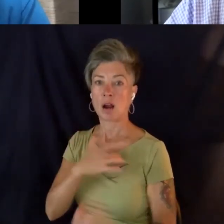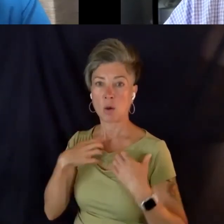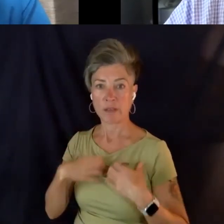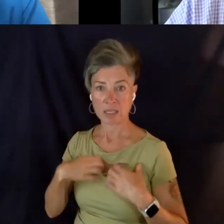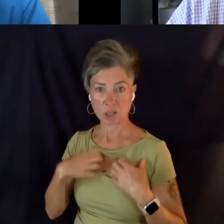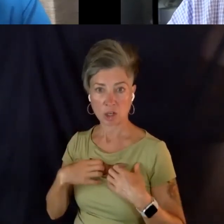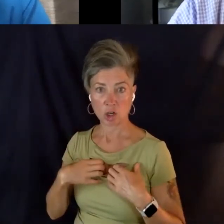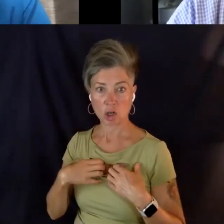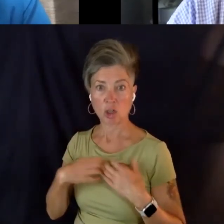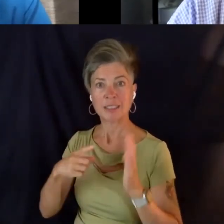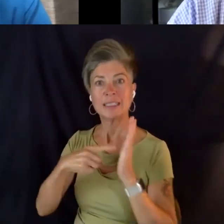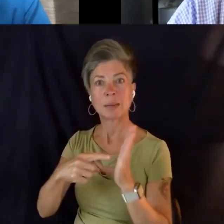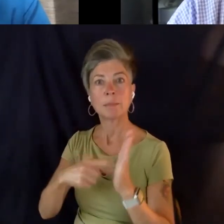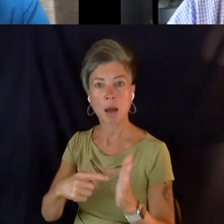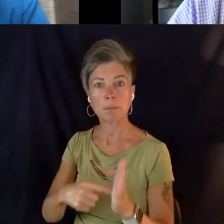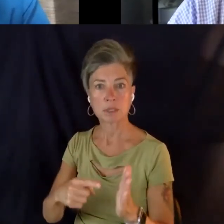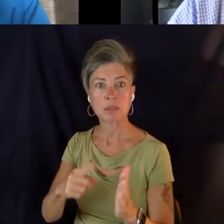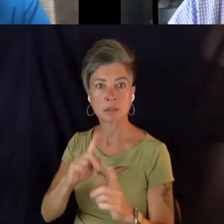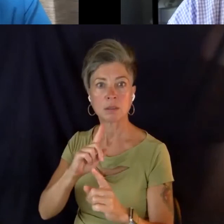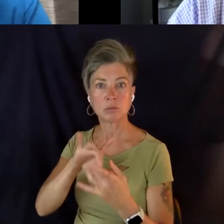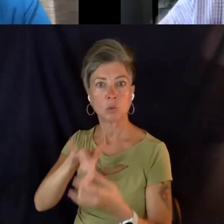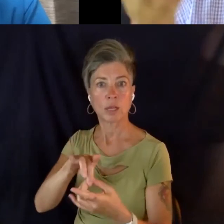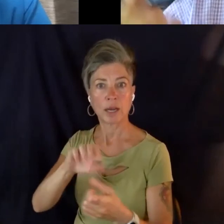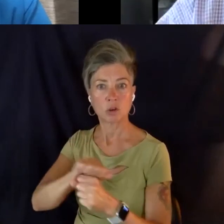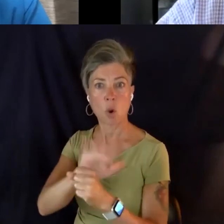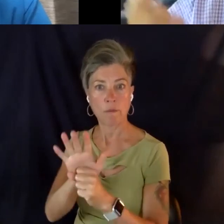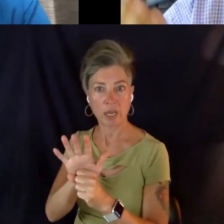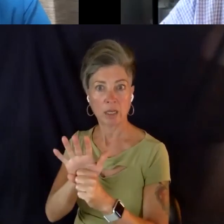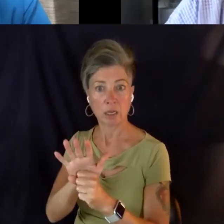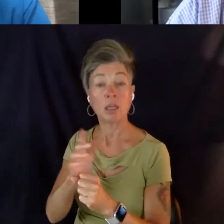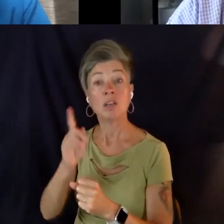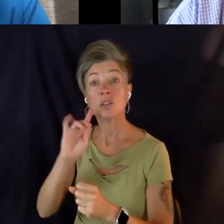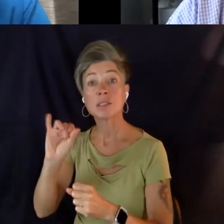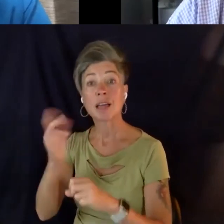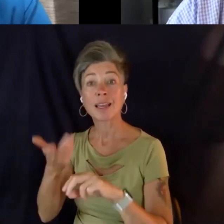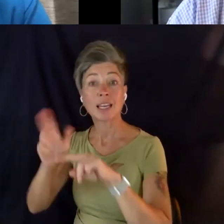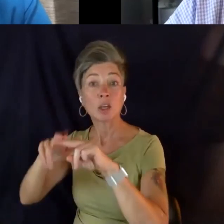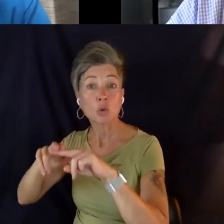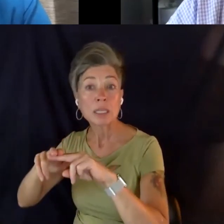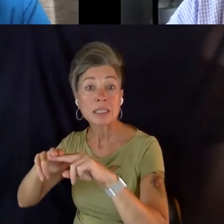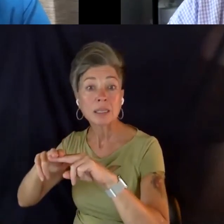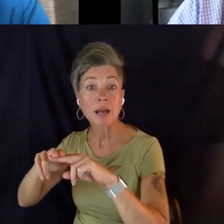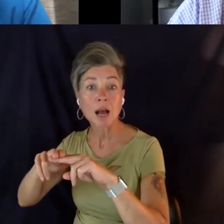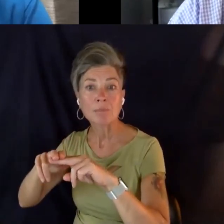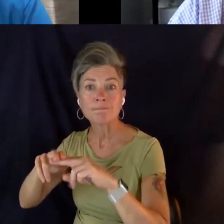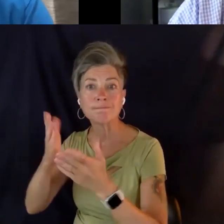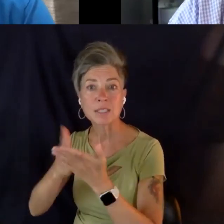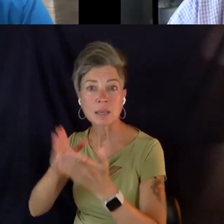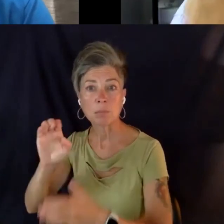symptoms related to COVID. And so there was like an increase in some clotting issues